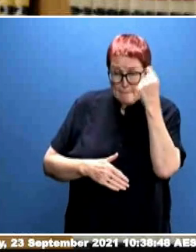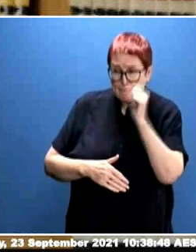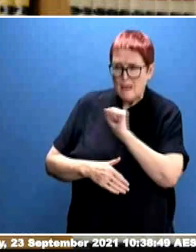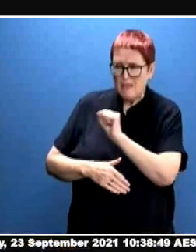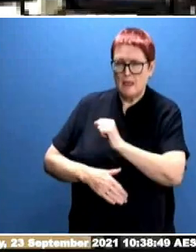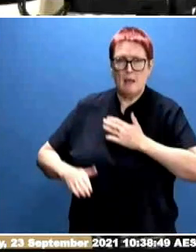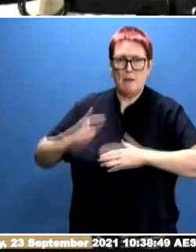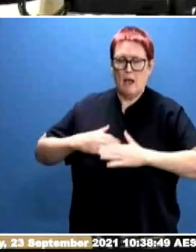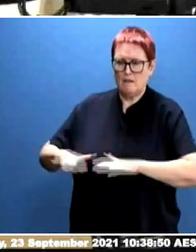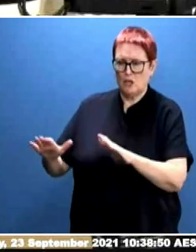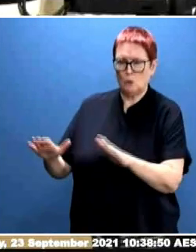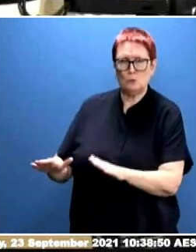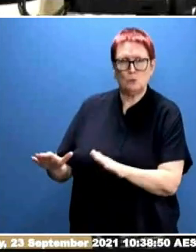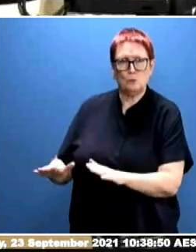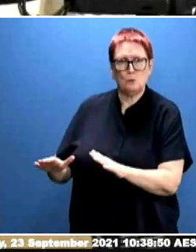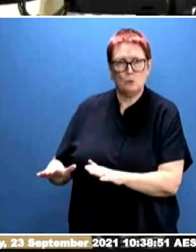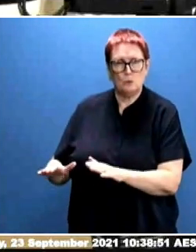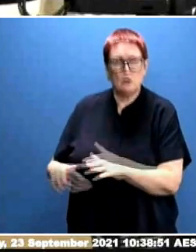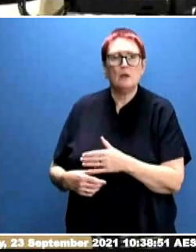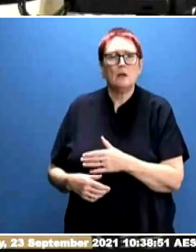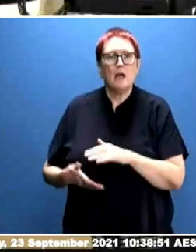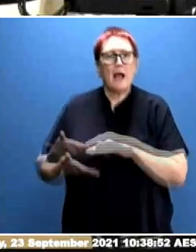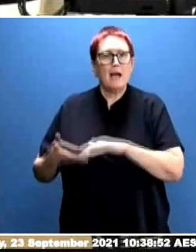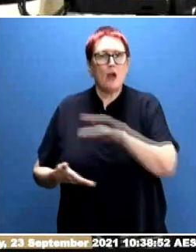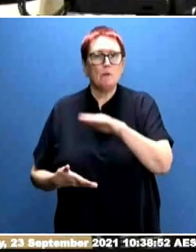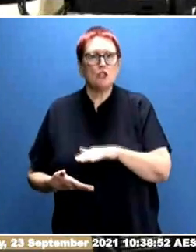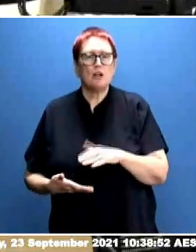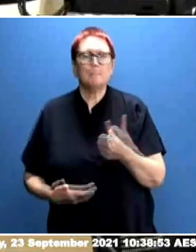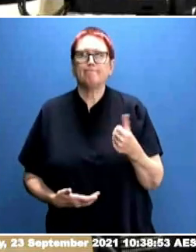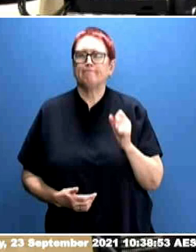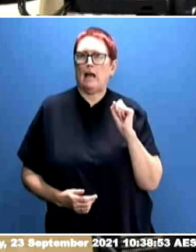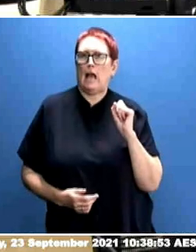and that the child now has the necessary understandings